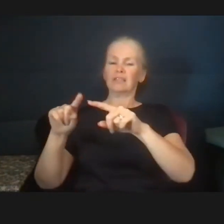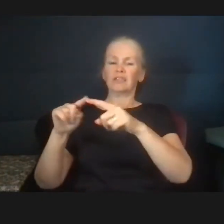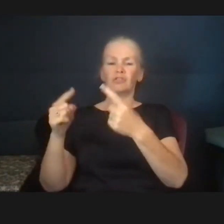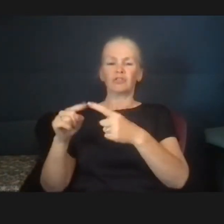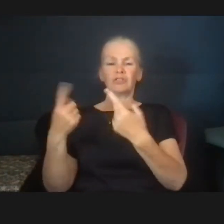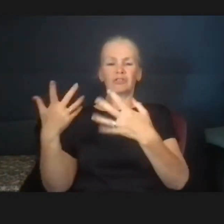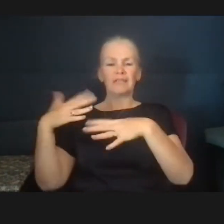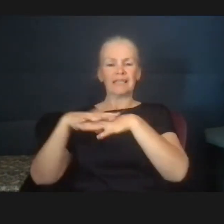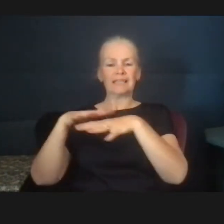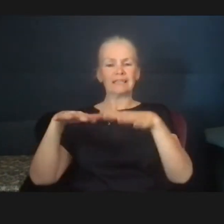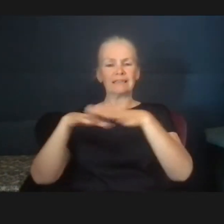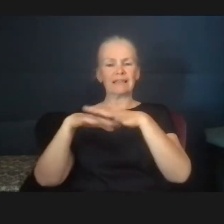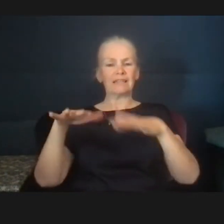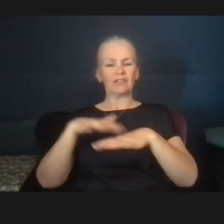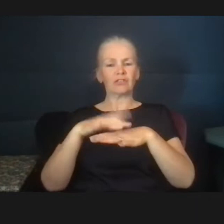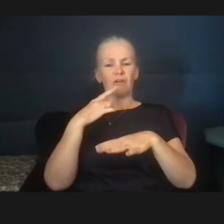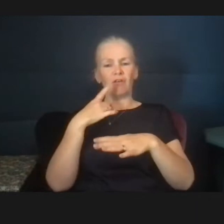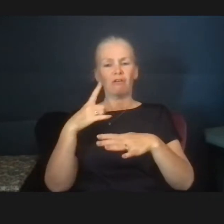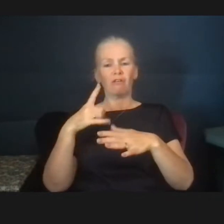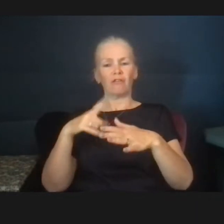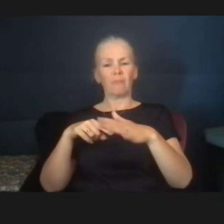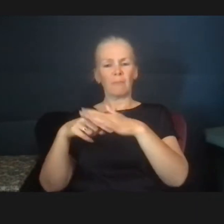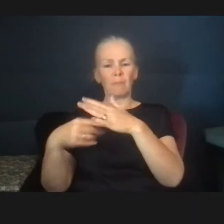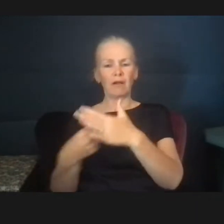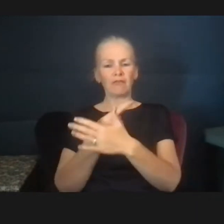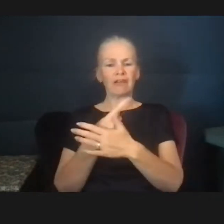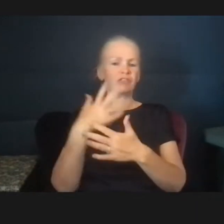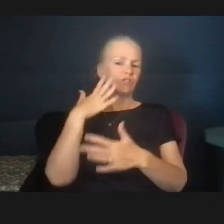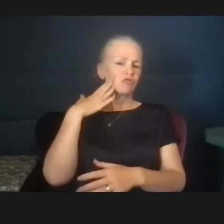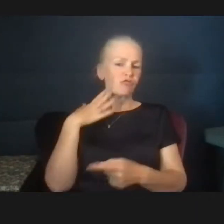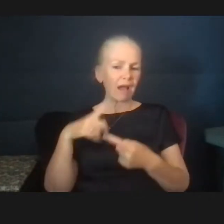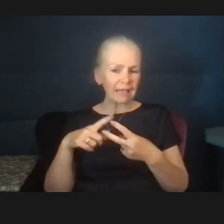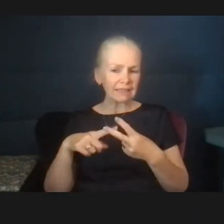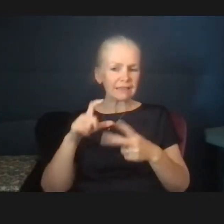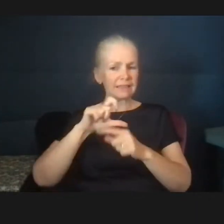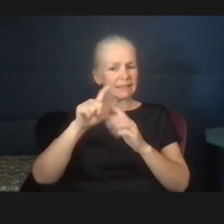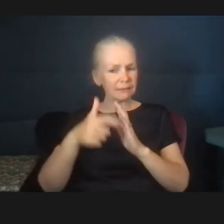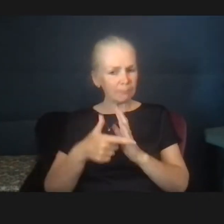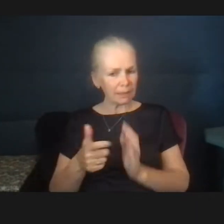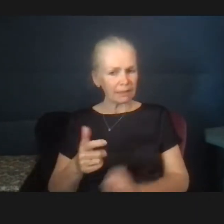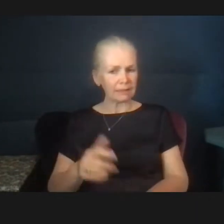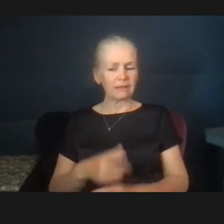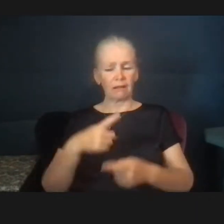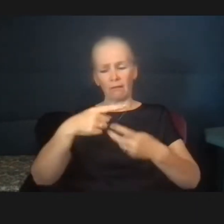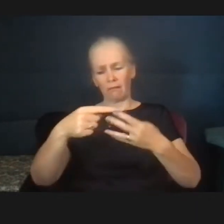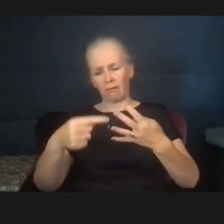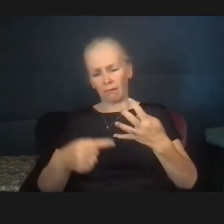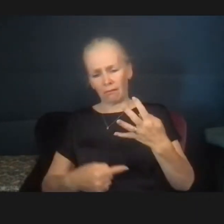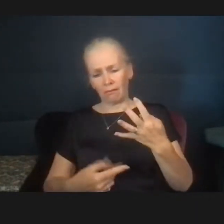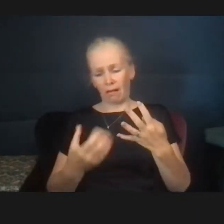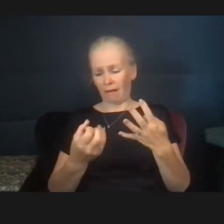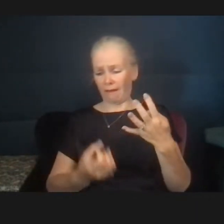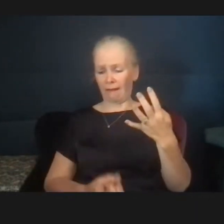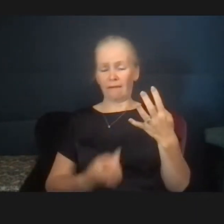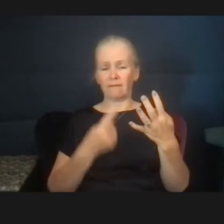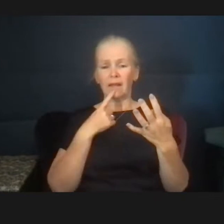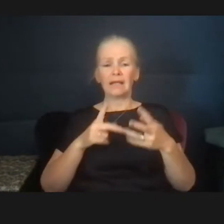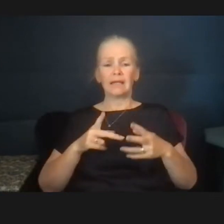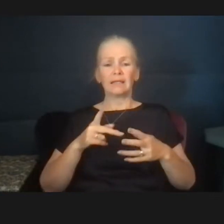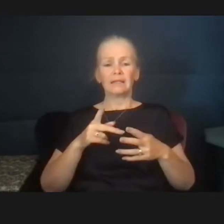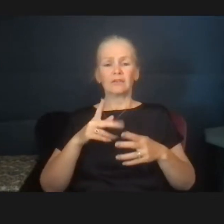sort of intersections of migration and race and disability, and systematically growing up,